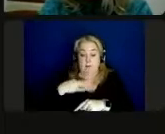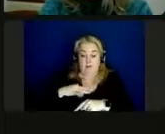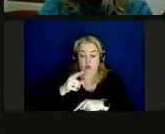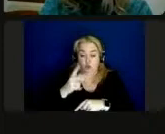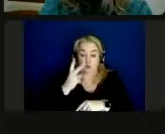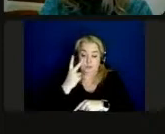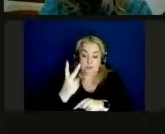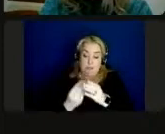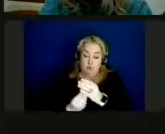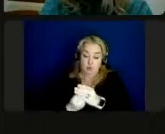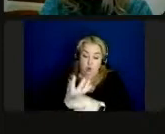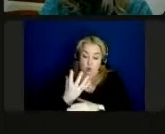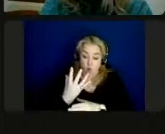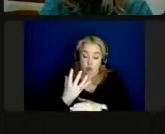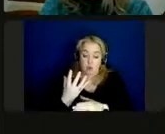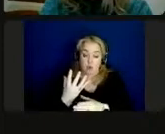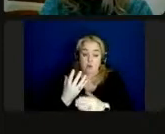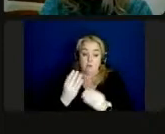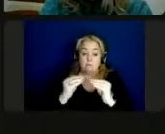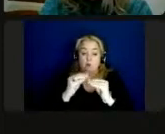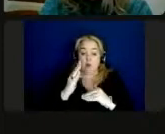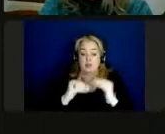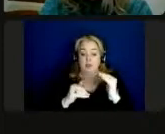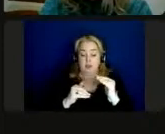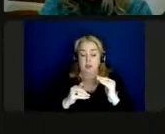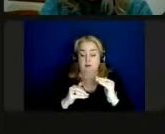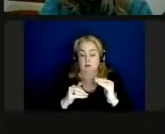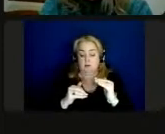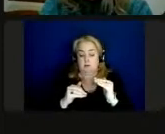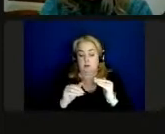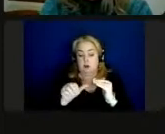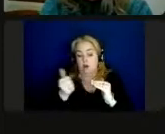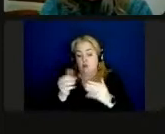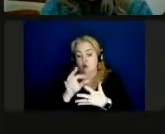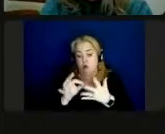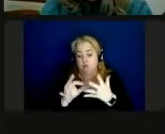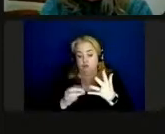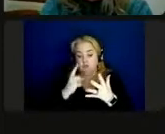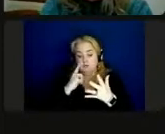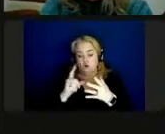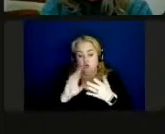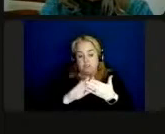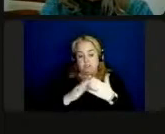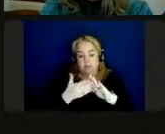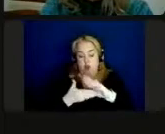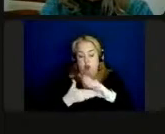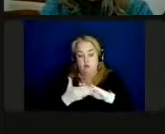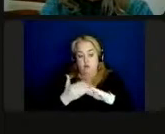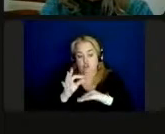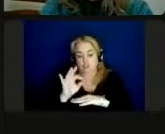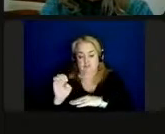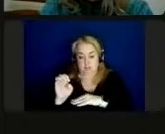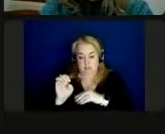COMPLIANCE.